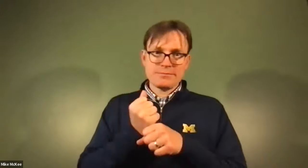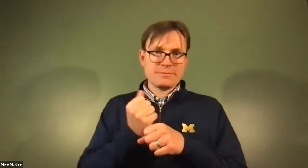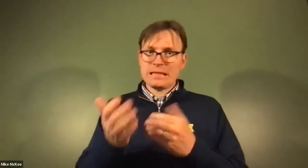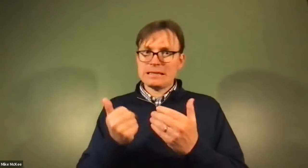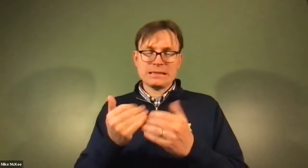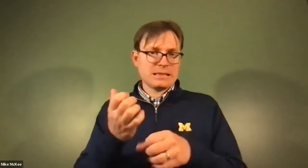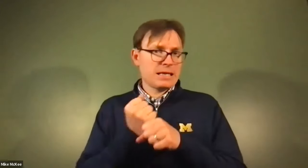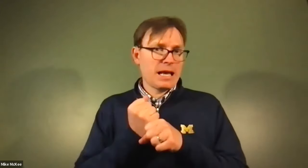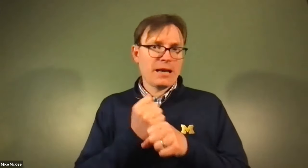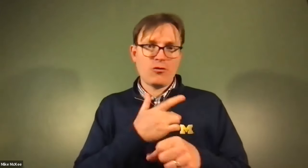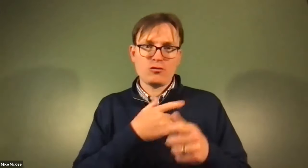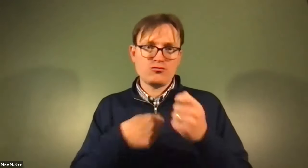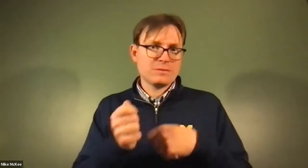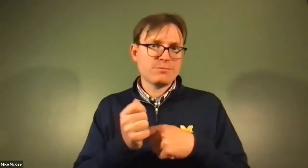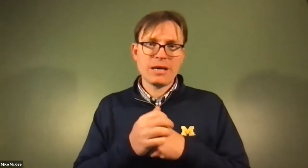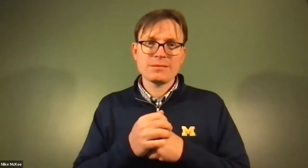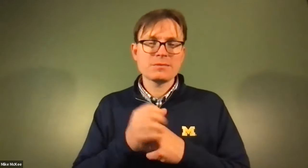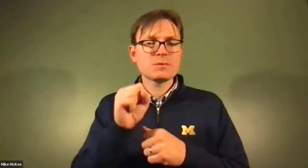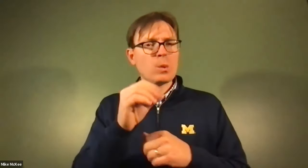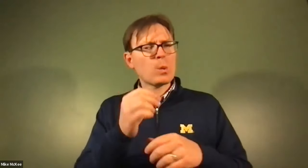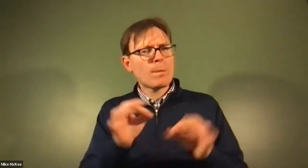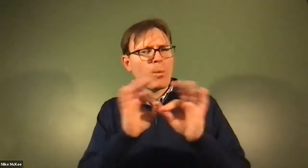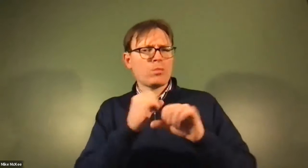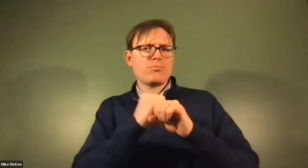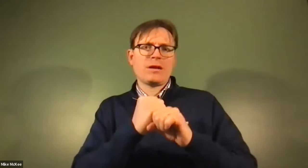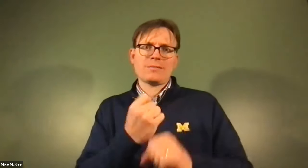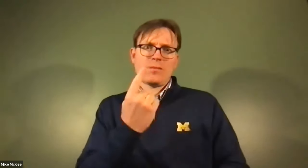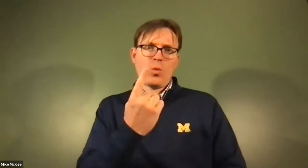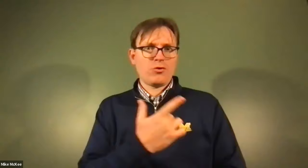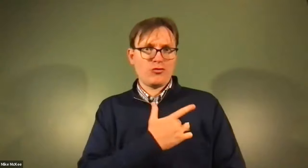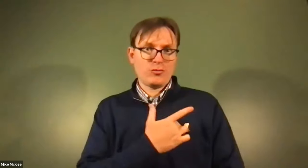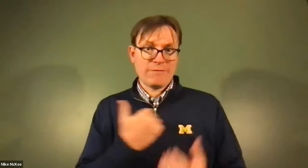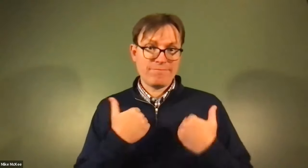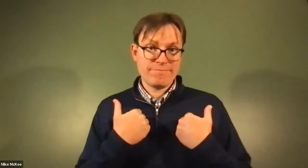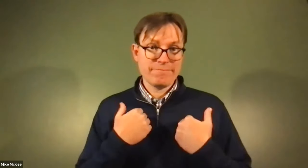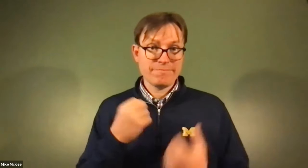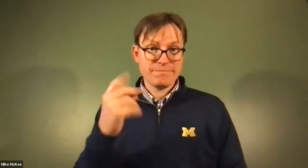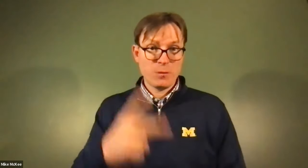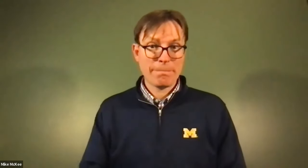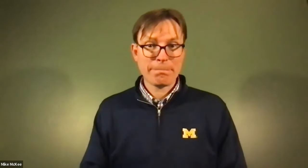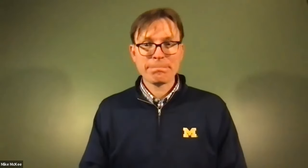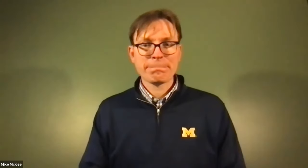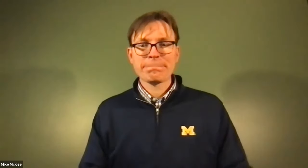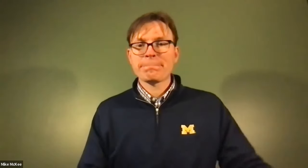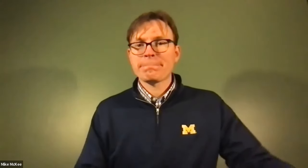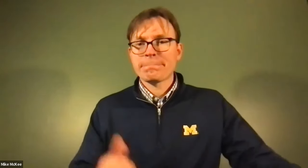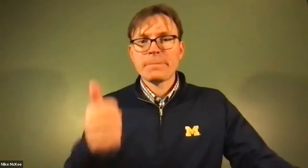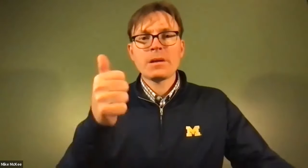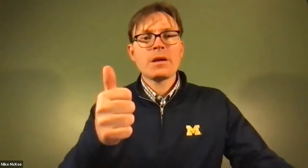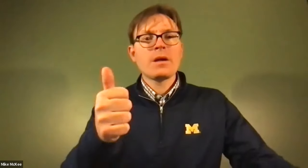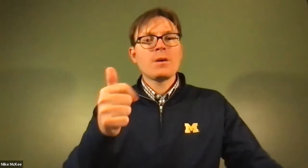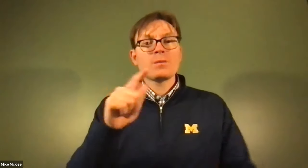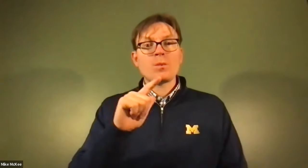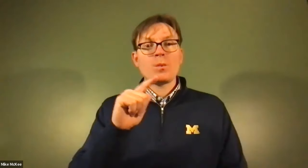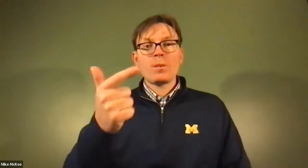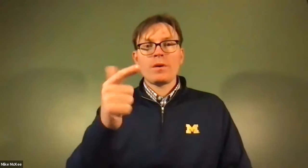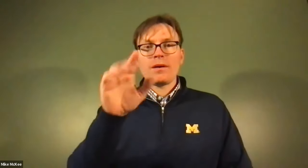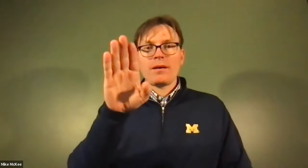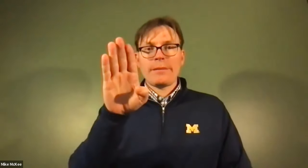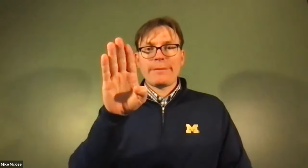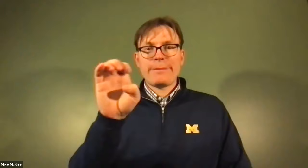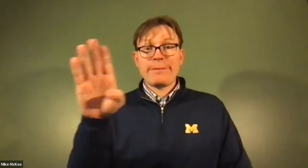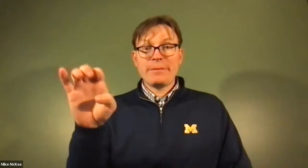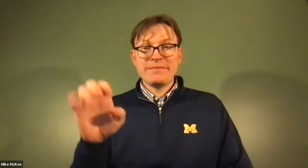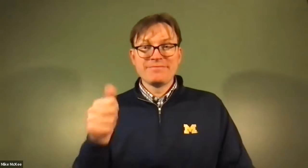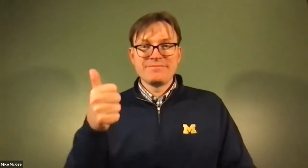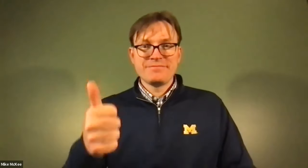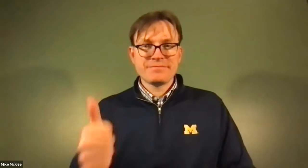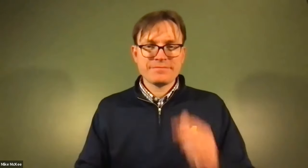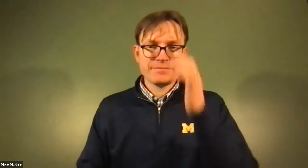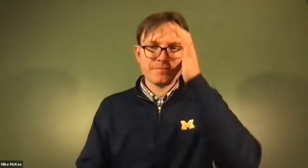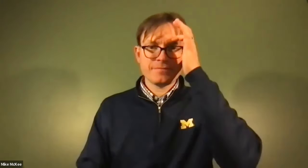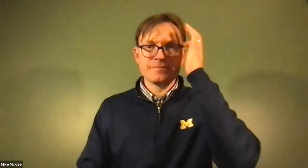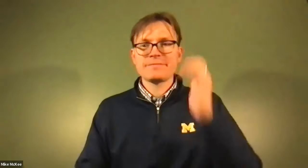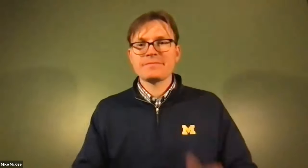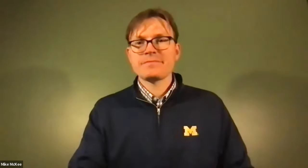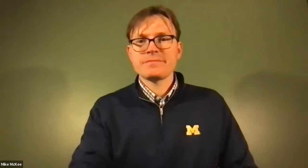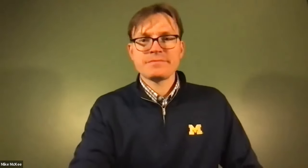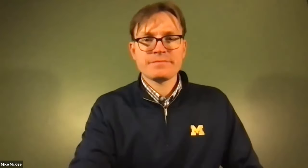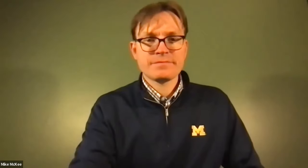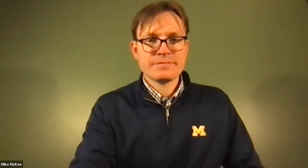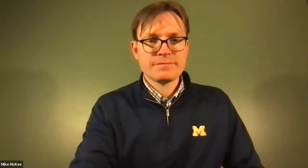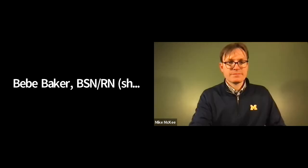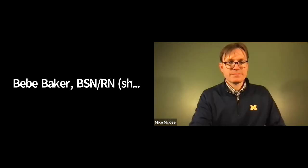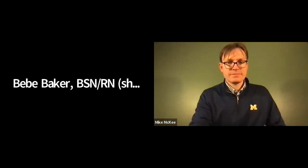James Cech: Because, as Dr siddiqui mentioned when you get to a heart transplant it's a very intense process you don't want to get their think of it as you only have one heart, you need to take good care of it all right i'm going to hand it back over to bb.